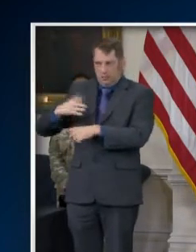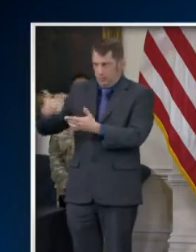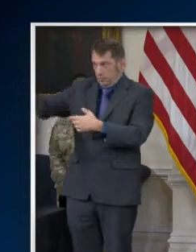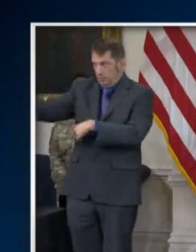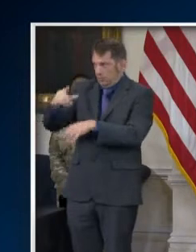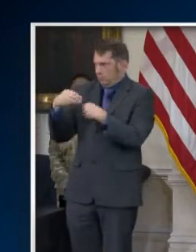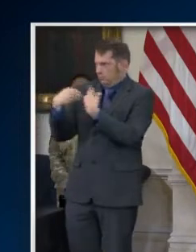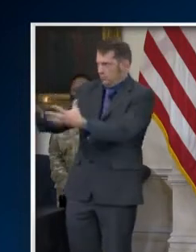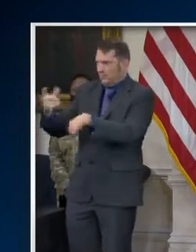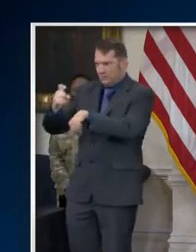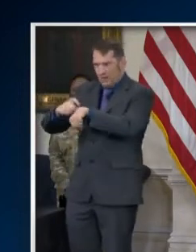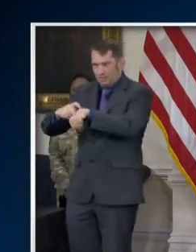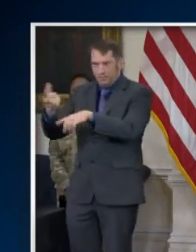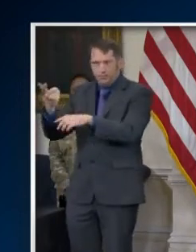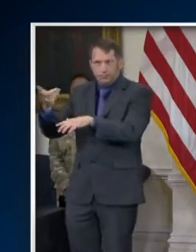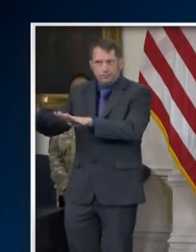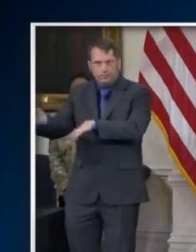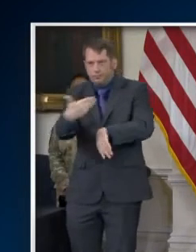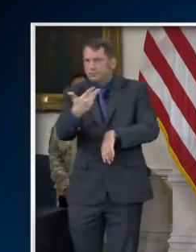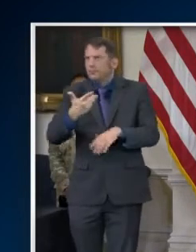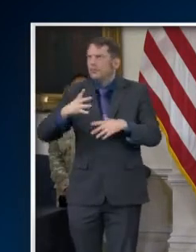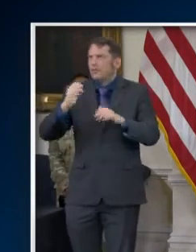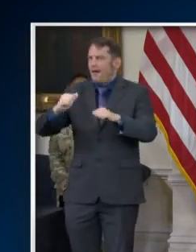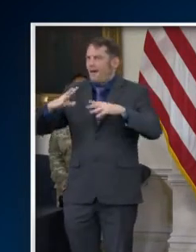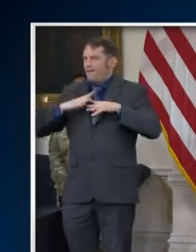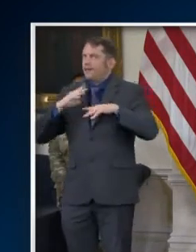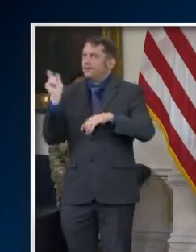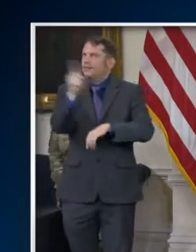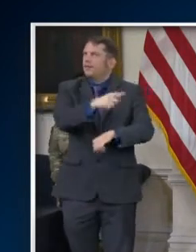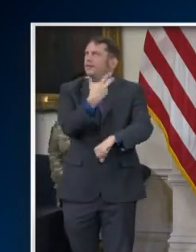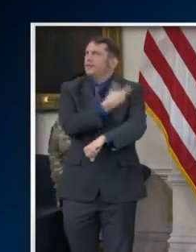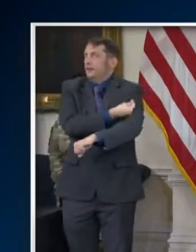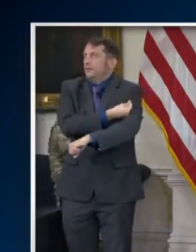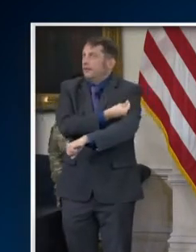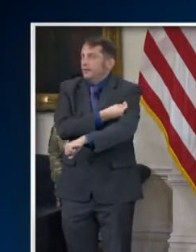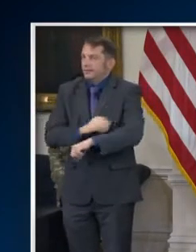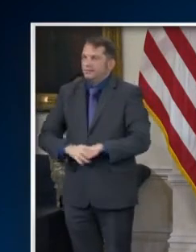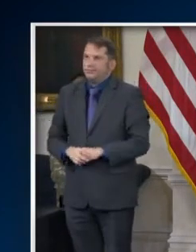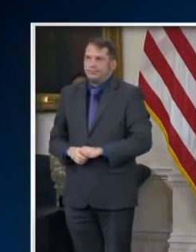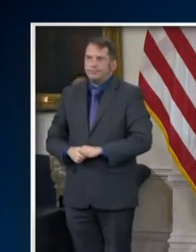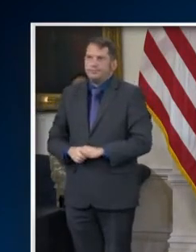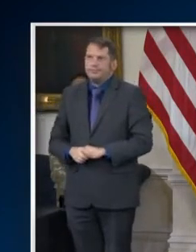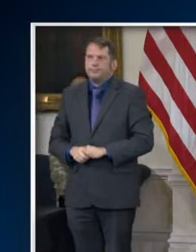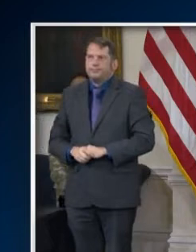ENCOURAGING EMPLOYERS TO PROVIDE PAID TIME OFF FOR EMPLOYEES TO GET VACCINATED.